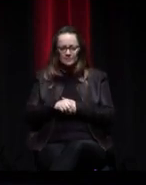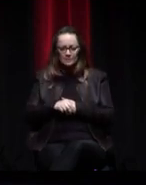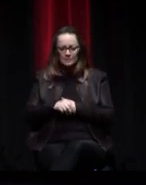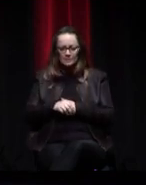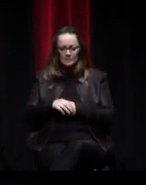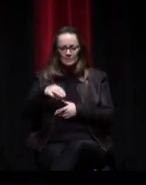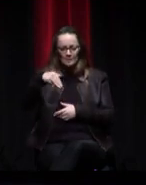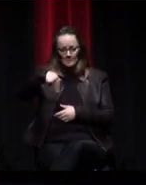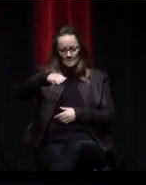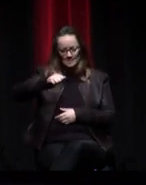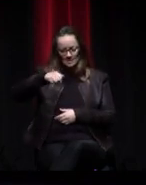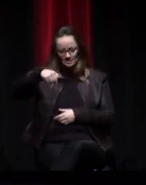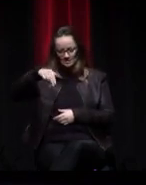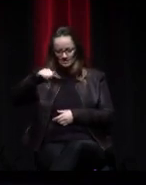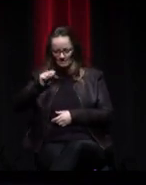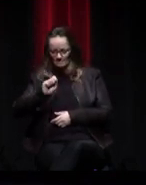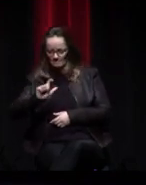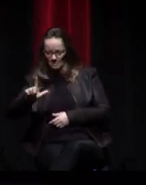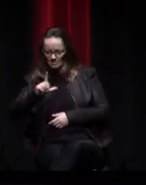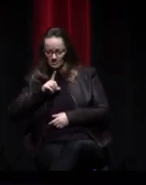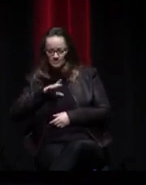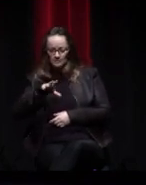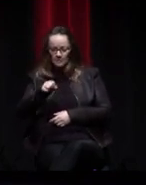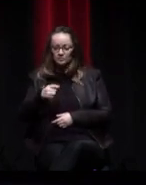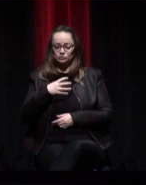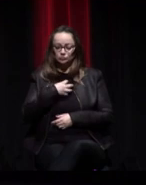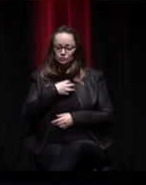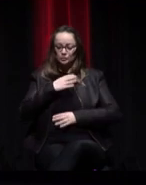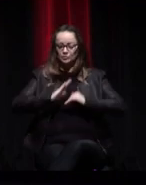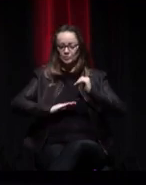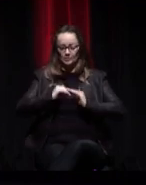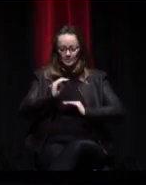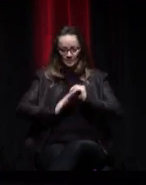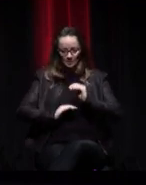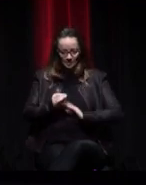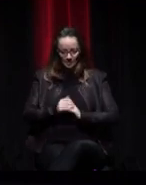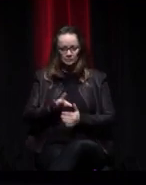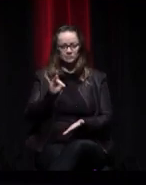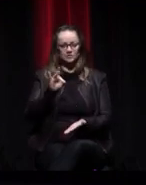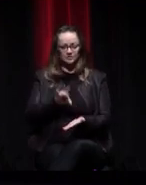who adopts criteria that are practical, realistic,